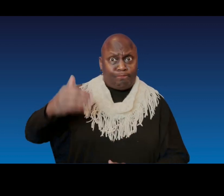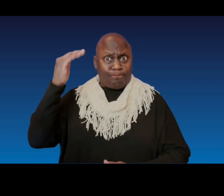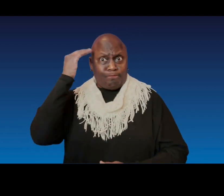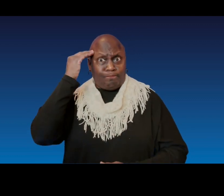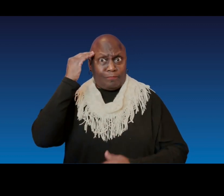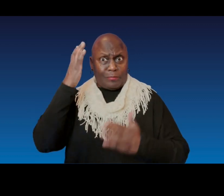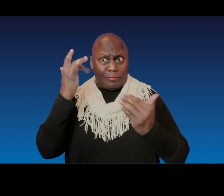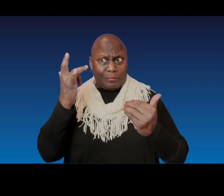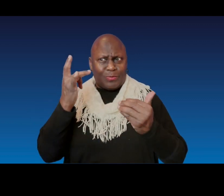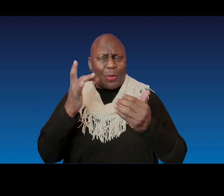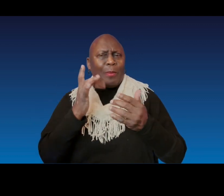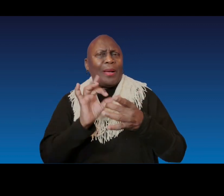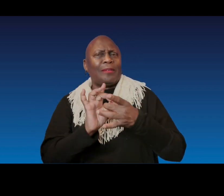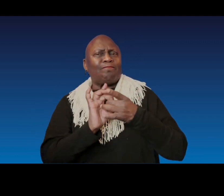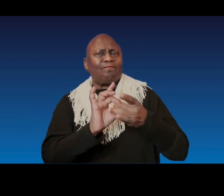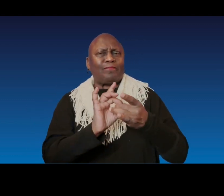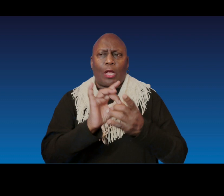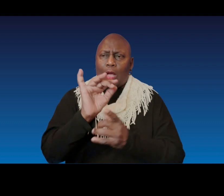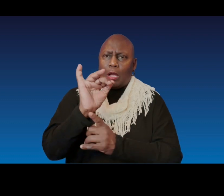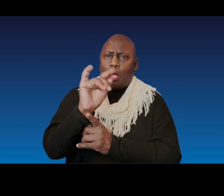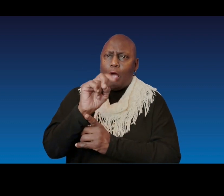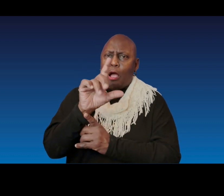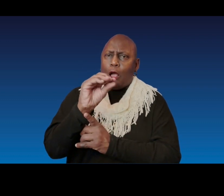Why would we use that framework?